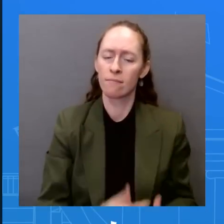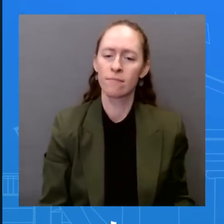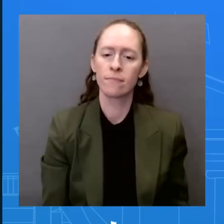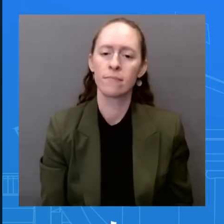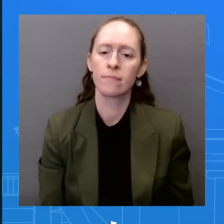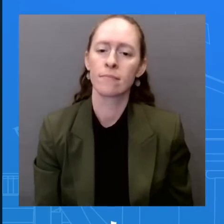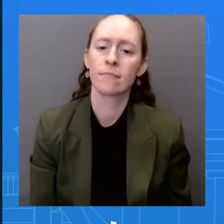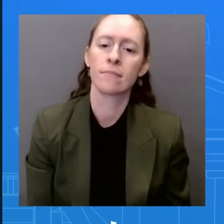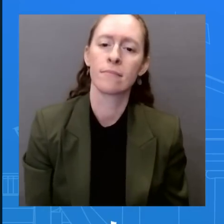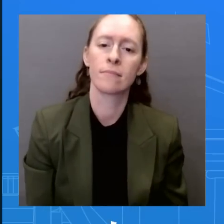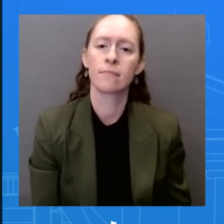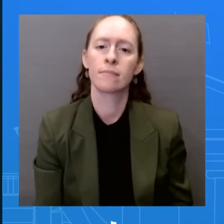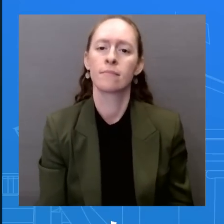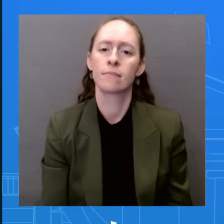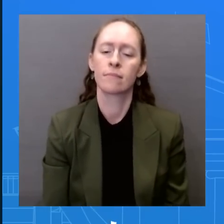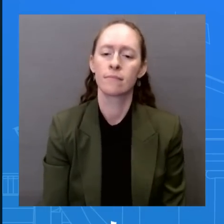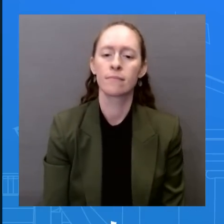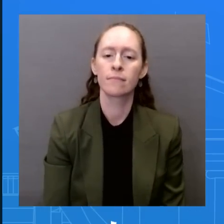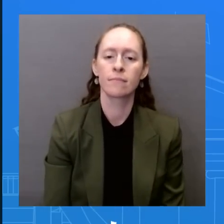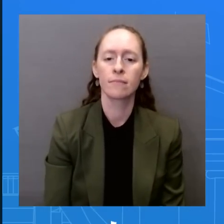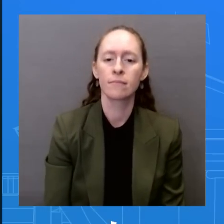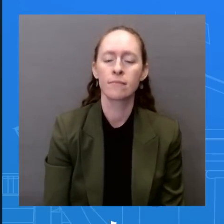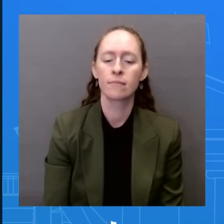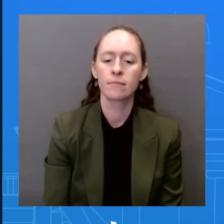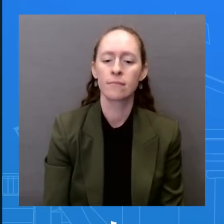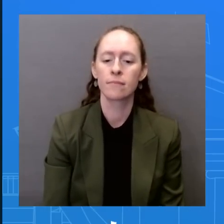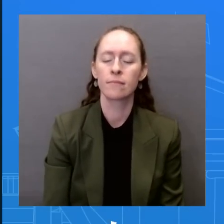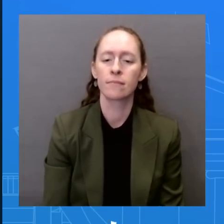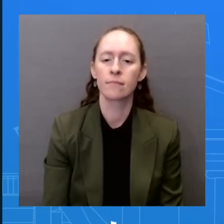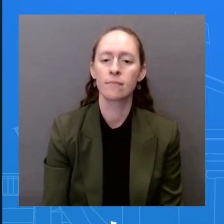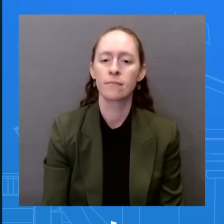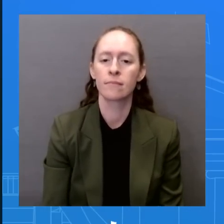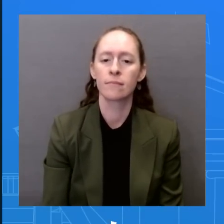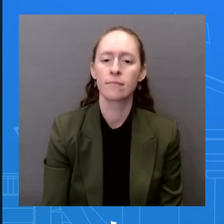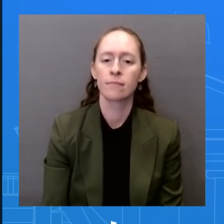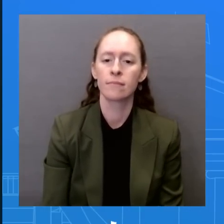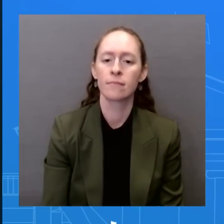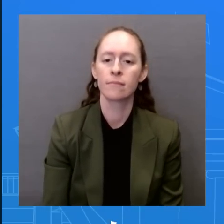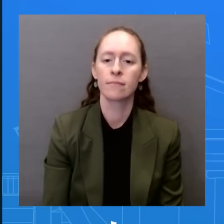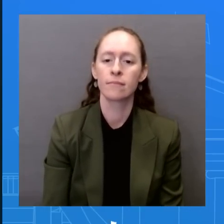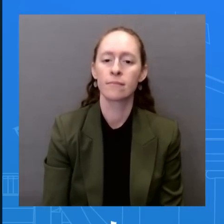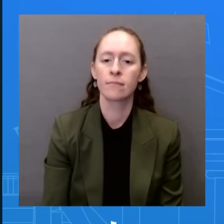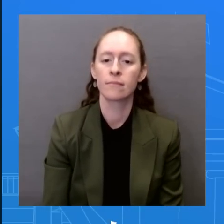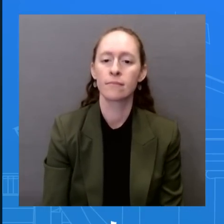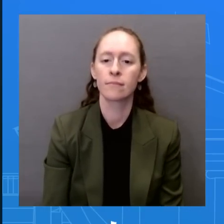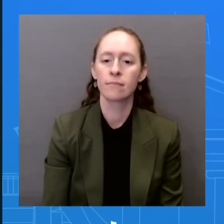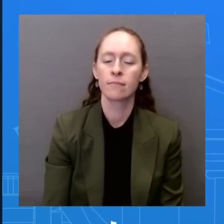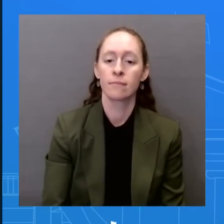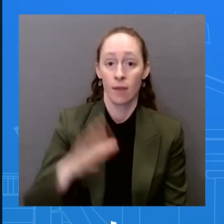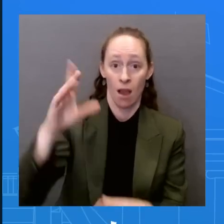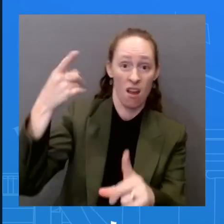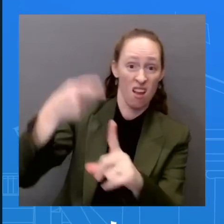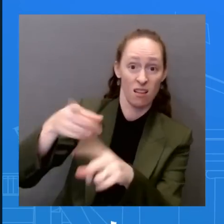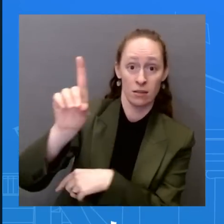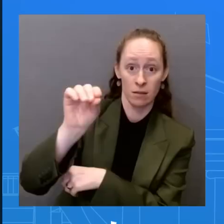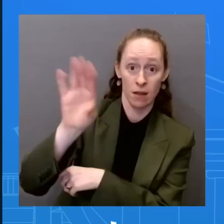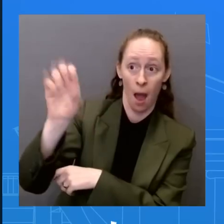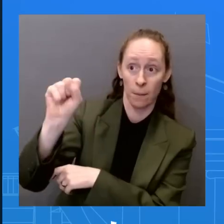to sound the alarm about the imminent threats to this -- what the -- the imminent threat this meant to the right to marry,